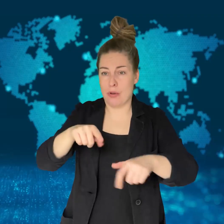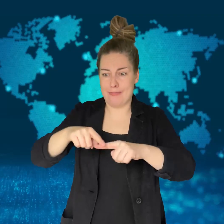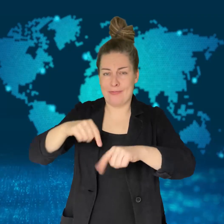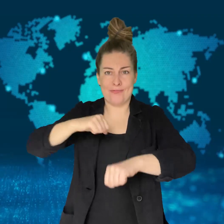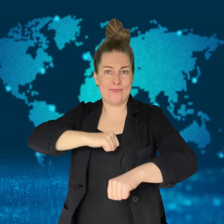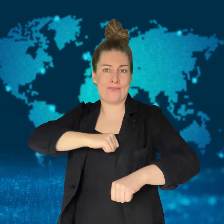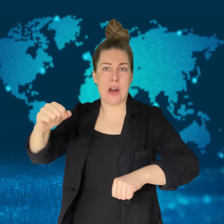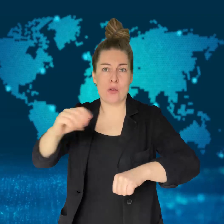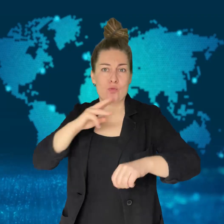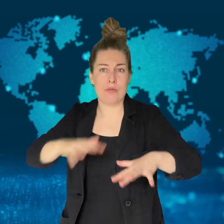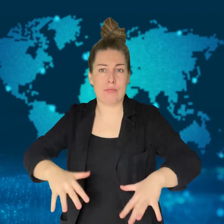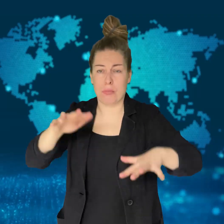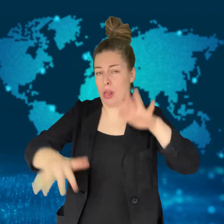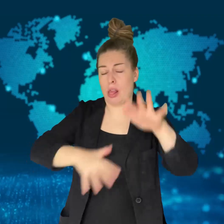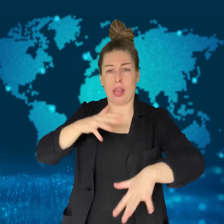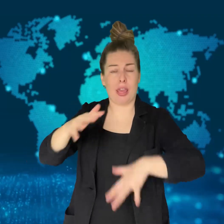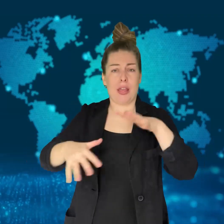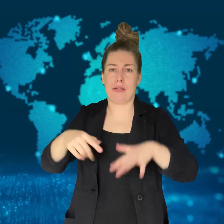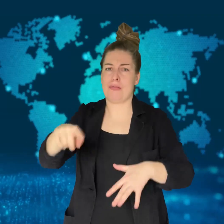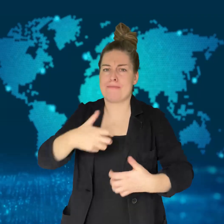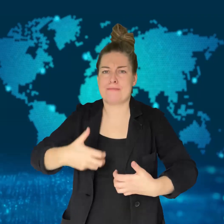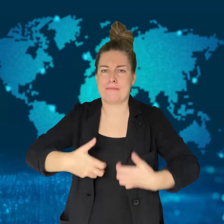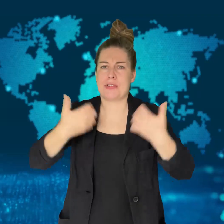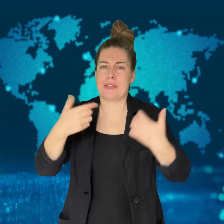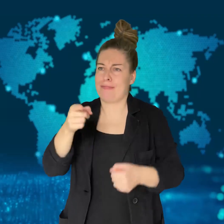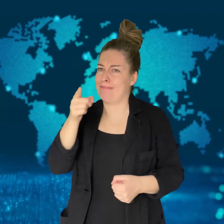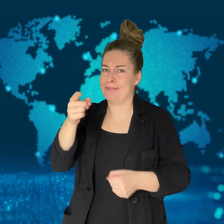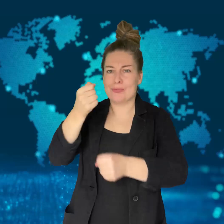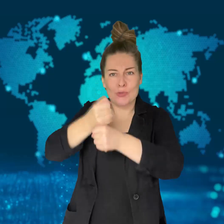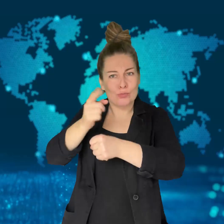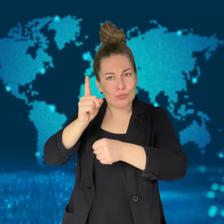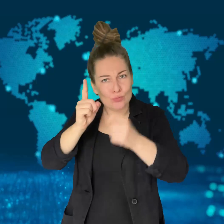respond quickly to flooding aftermath.